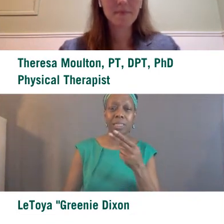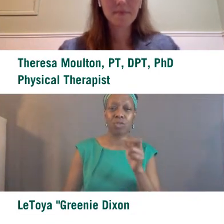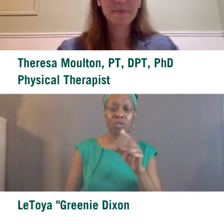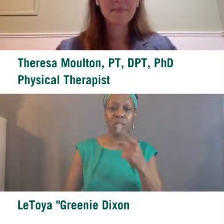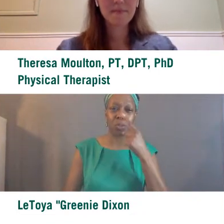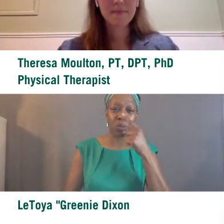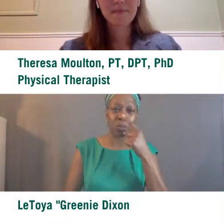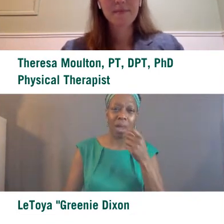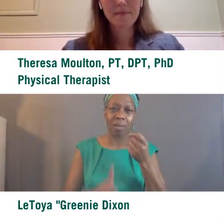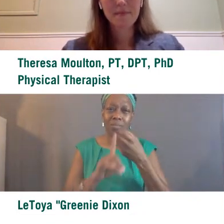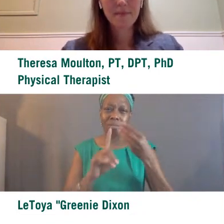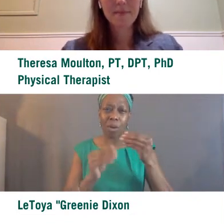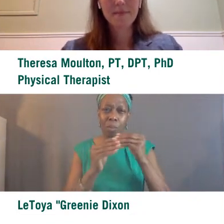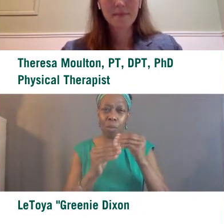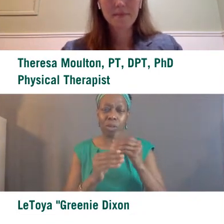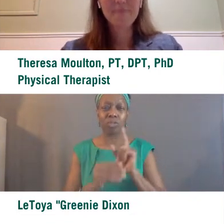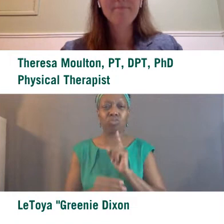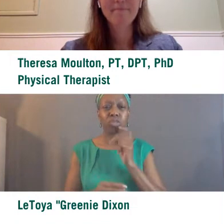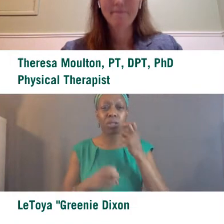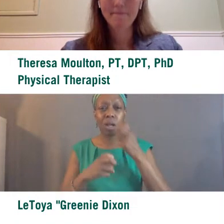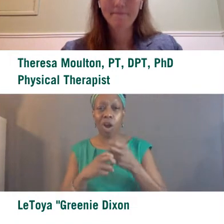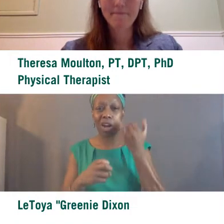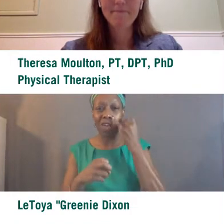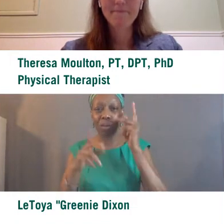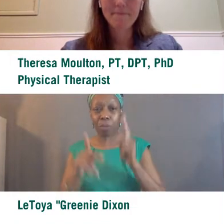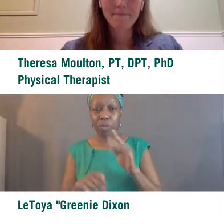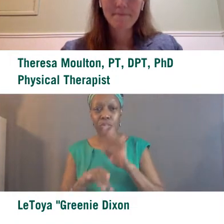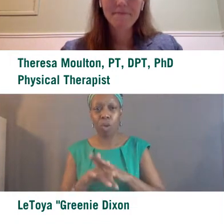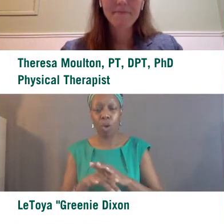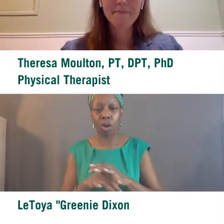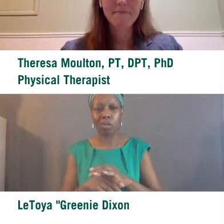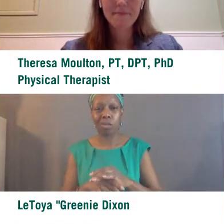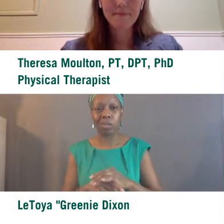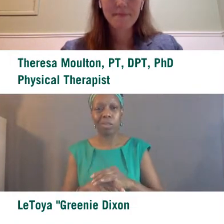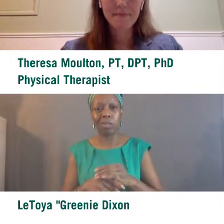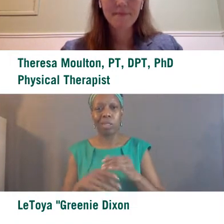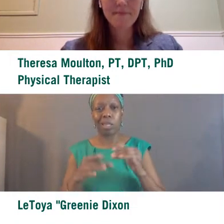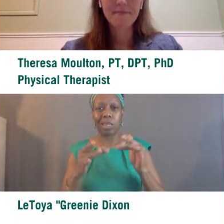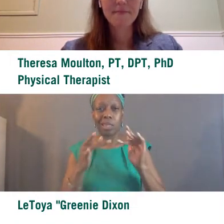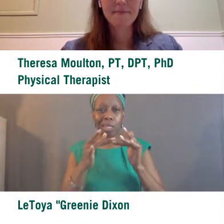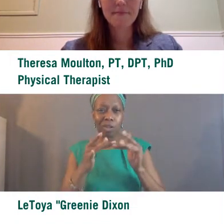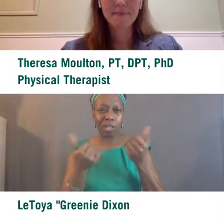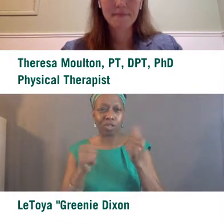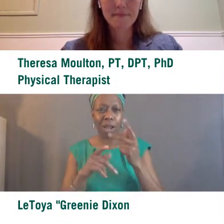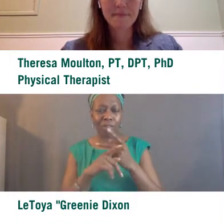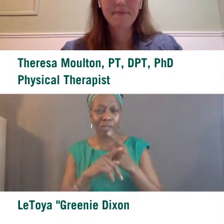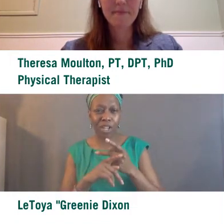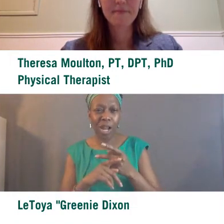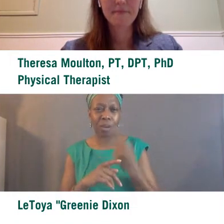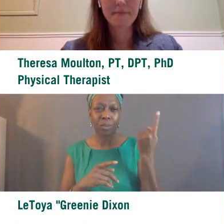If they're on the internet, they're searching potentially a therapy or something that you've seen. How do they know what level of evidence